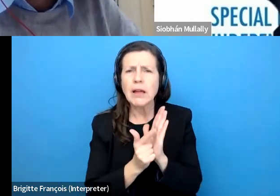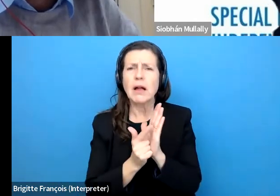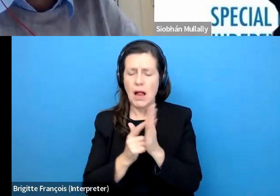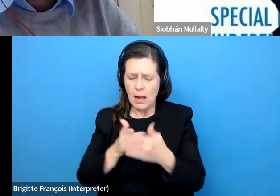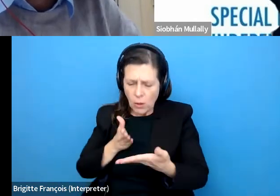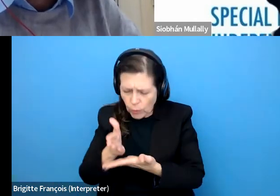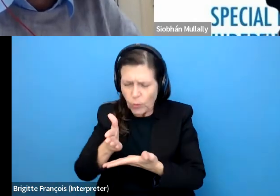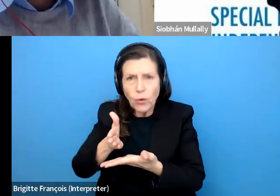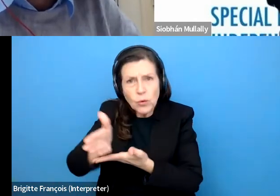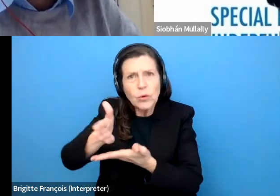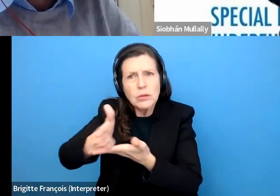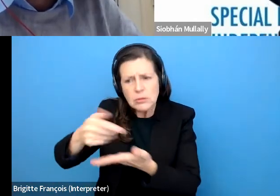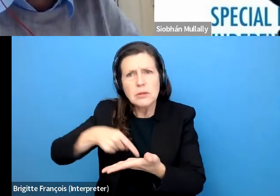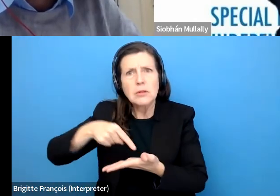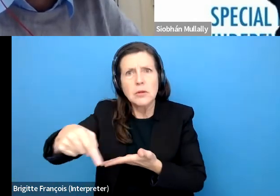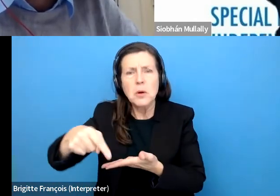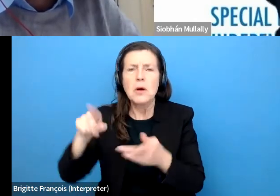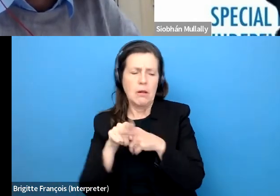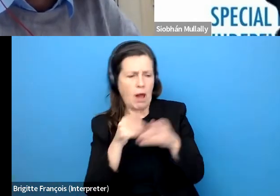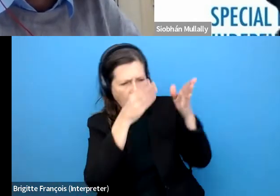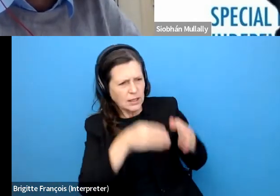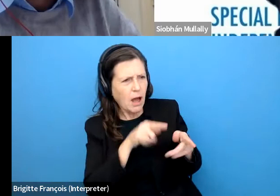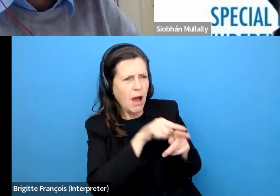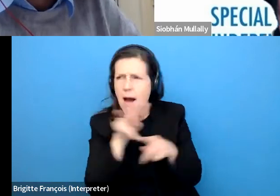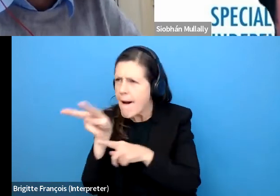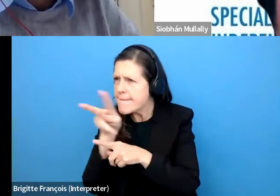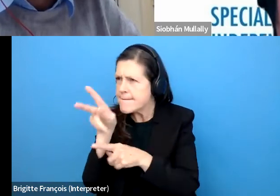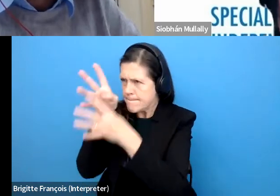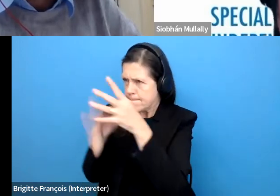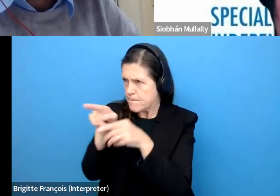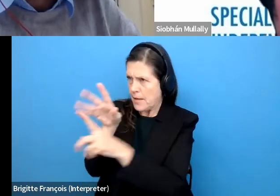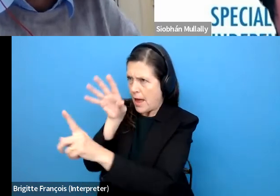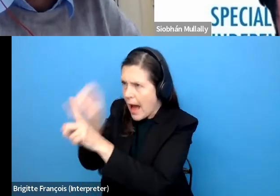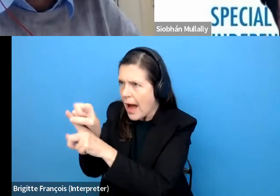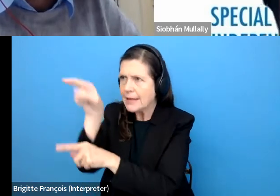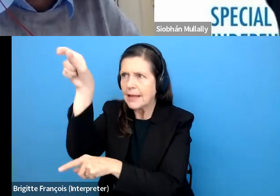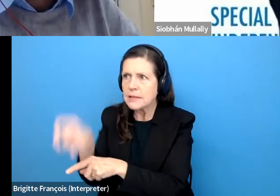including identification processes and investigations of trafficking.